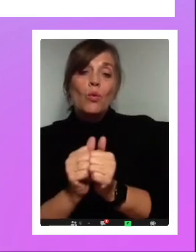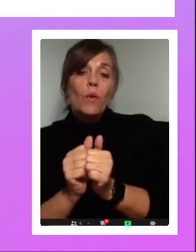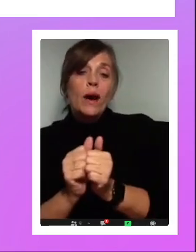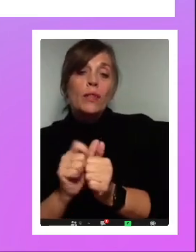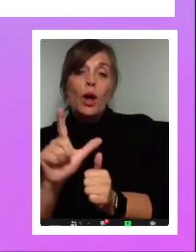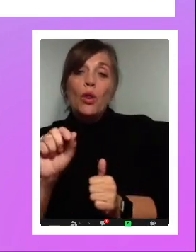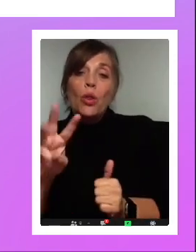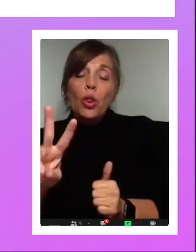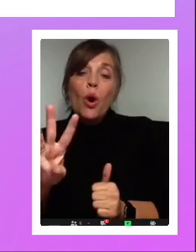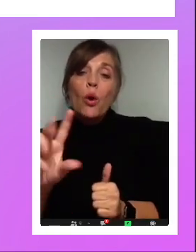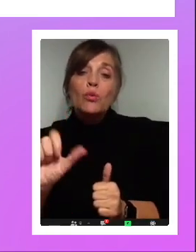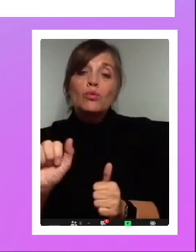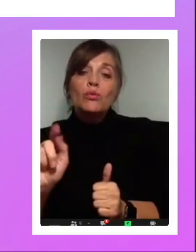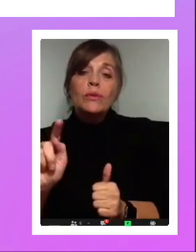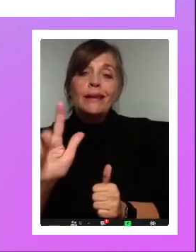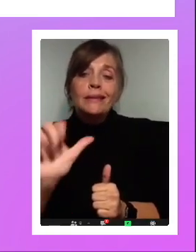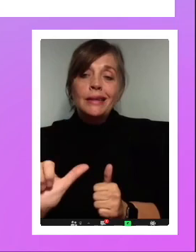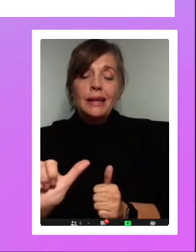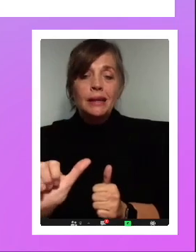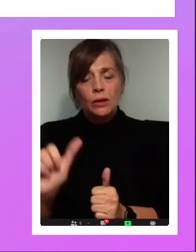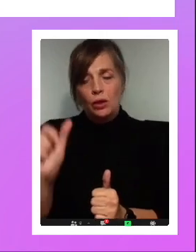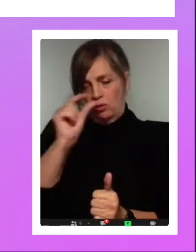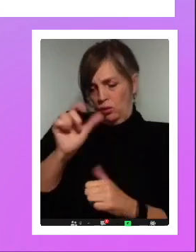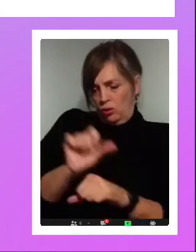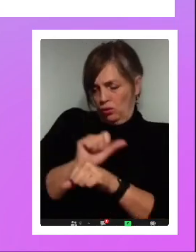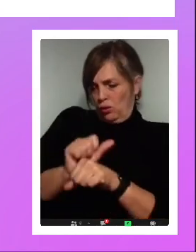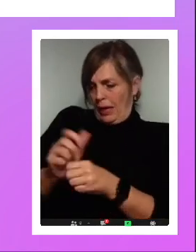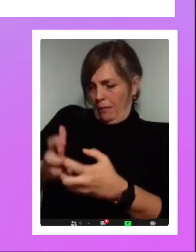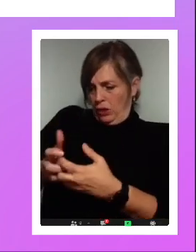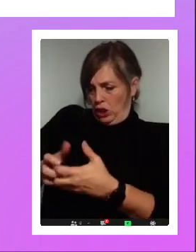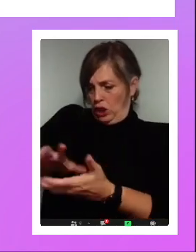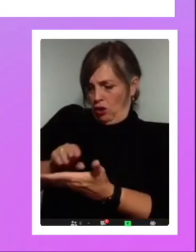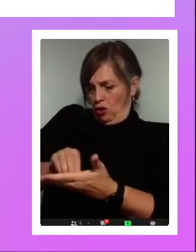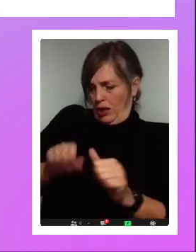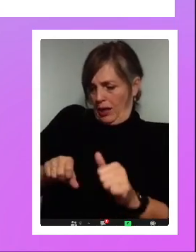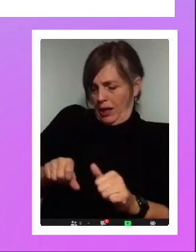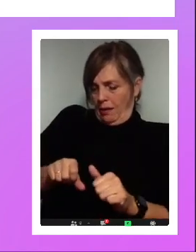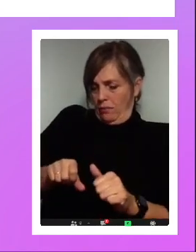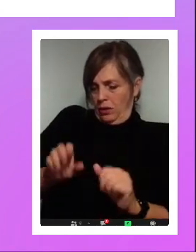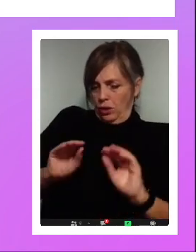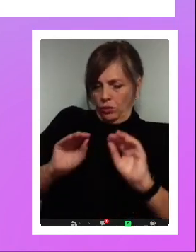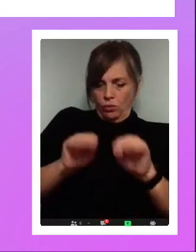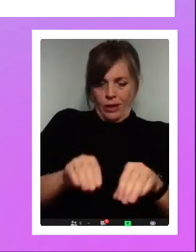like machine learning capabilities into these edge computing devices